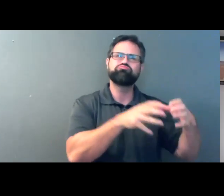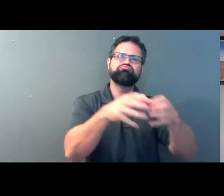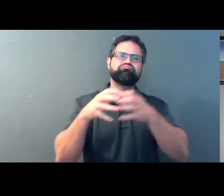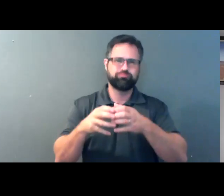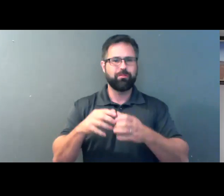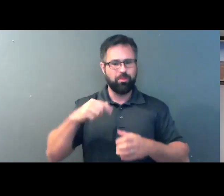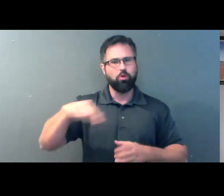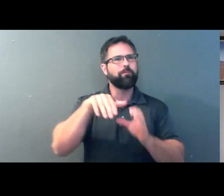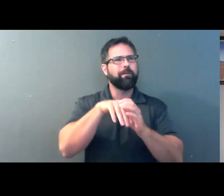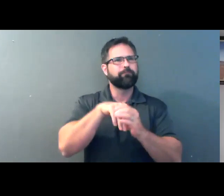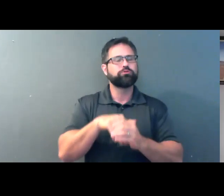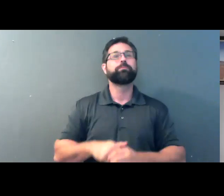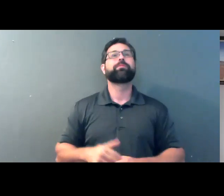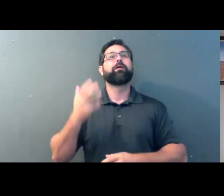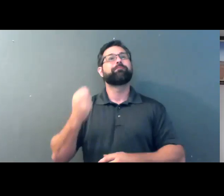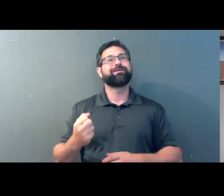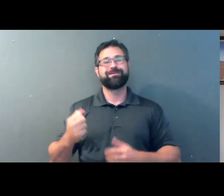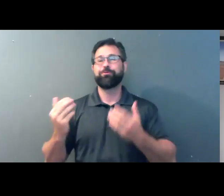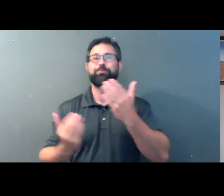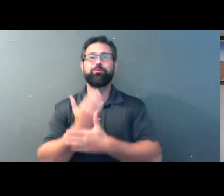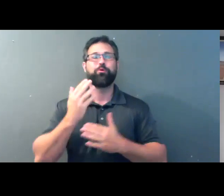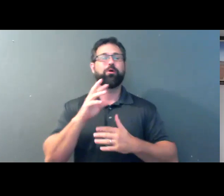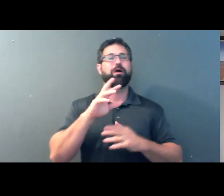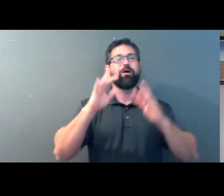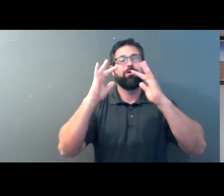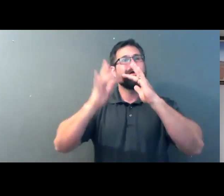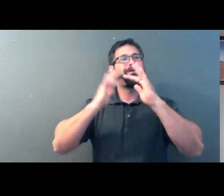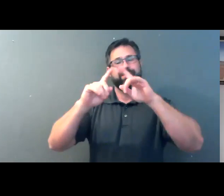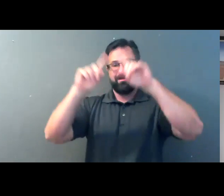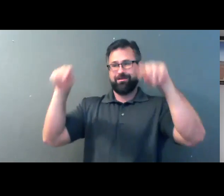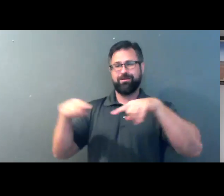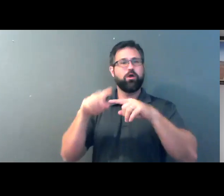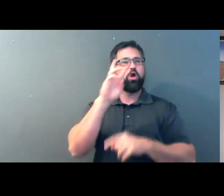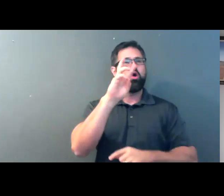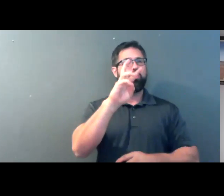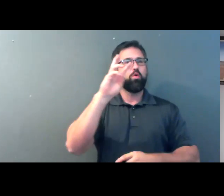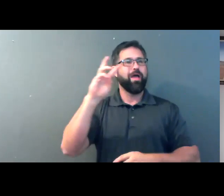very happy to talk through with you as well and we see the group as a really important way to